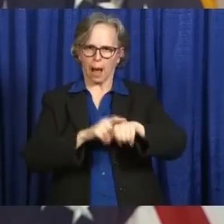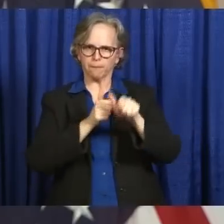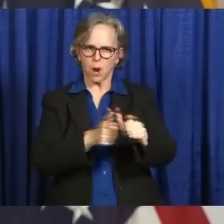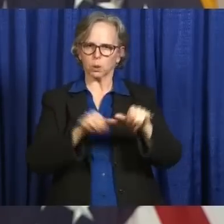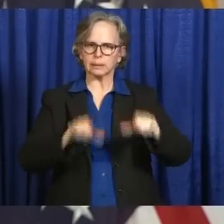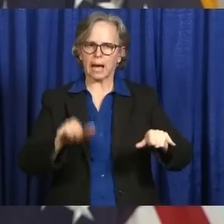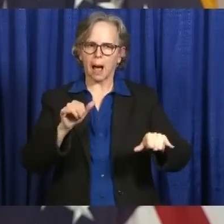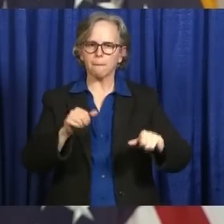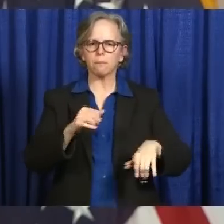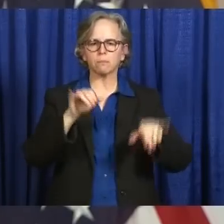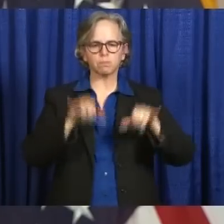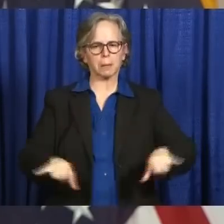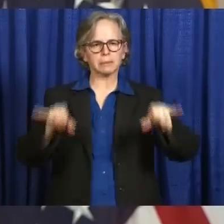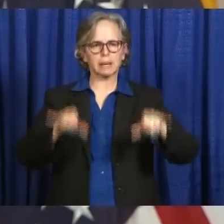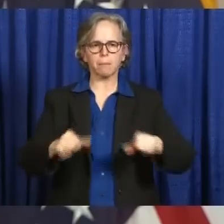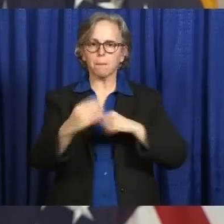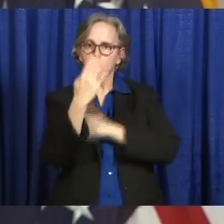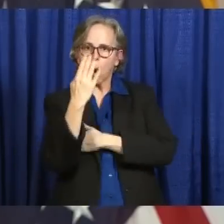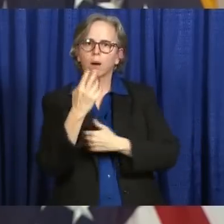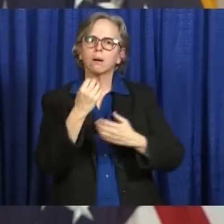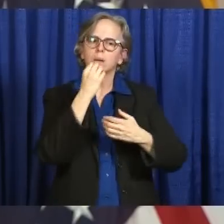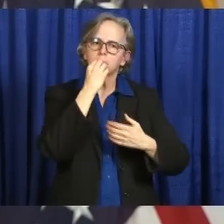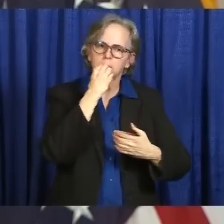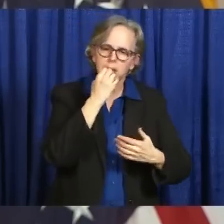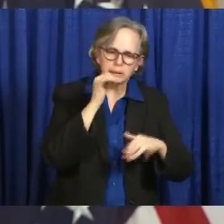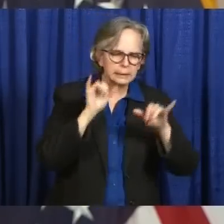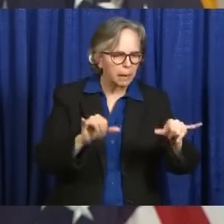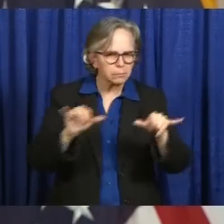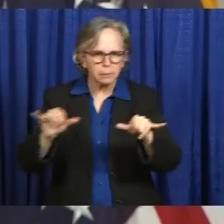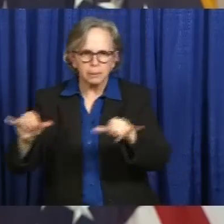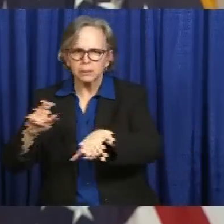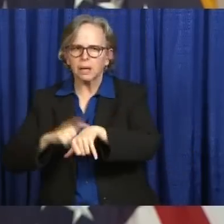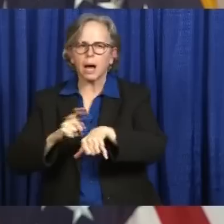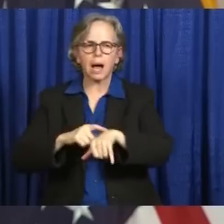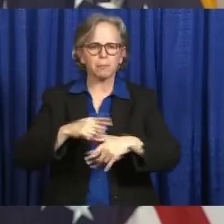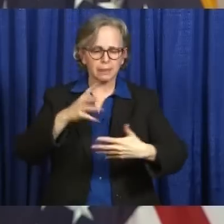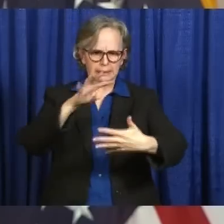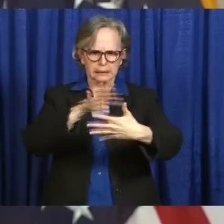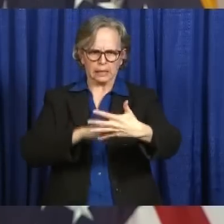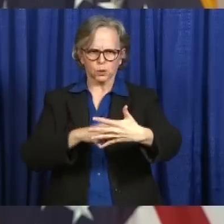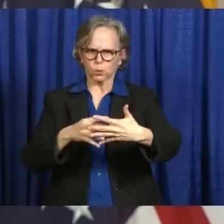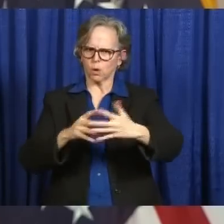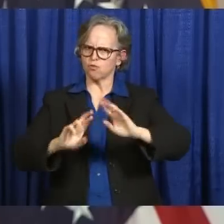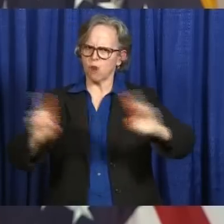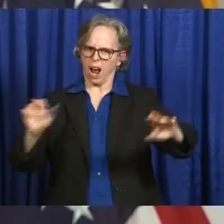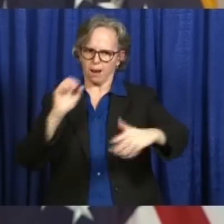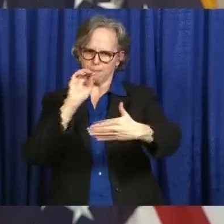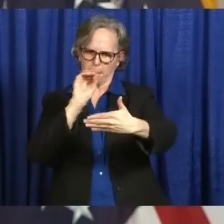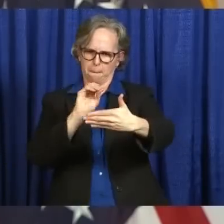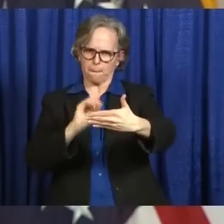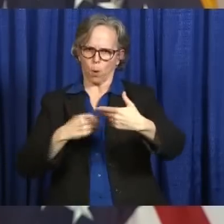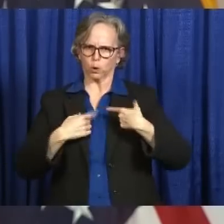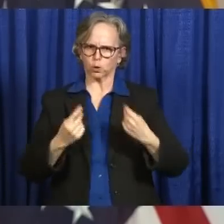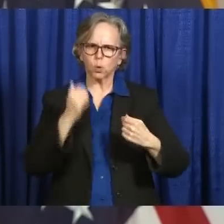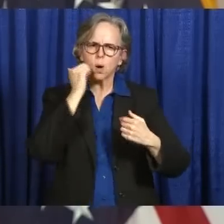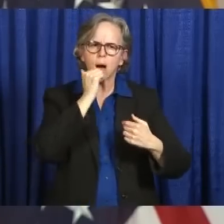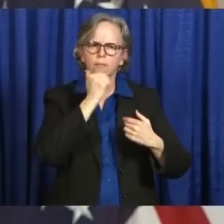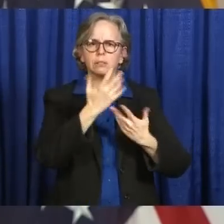SOME STRATEGIES THAT WE CAN USE . THAT INCLUDES WAKING UP AT THE SAME TIME EVERY DAY AND SHOWERING AND GETTING DRESSED AND STARTING OFF ABOUT THE DAY.